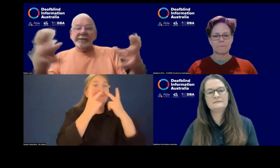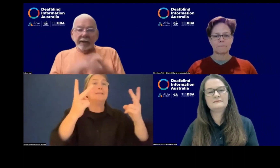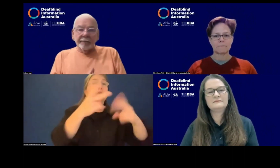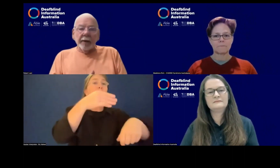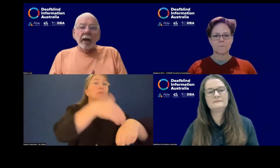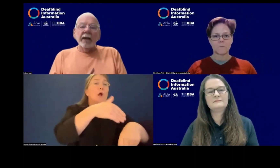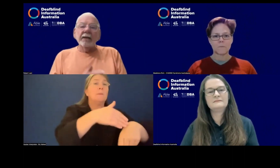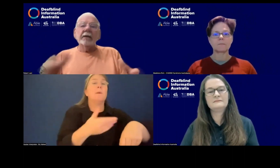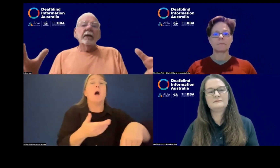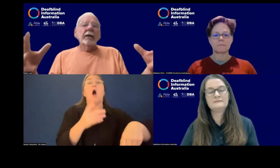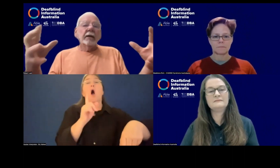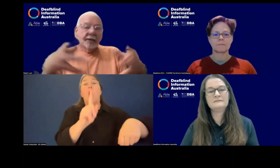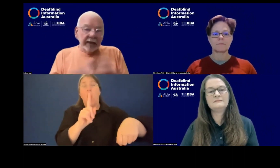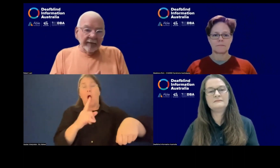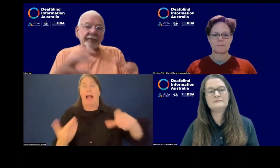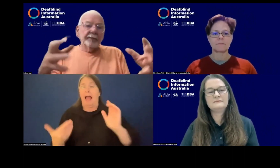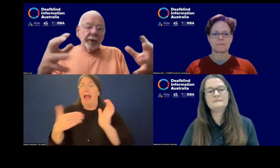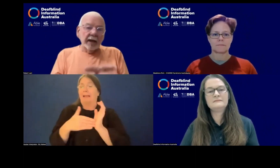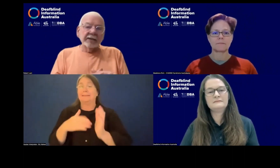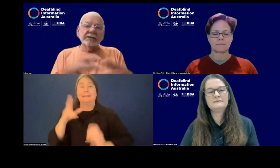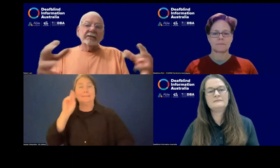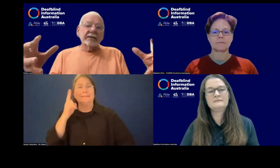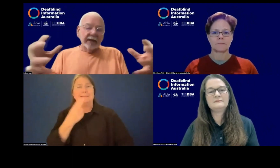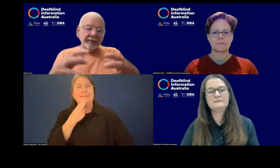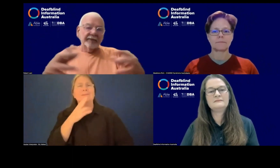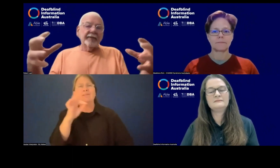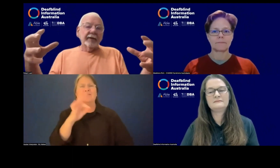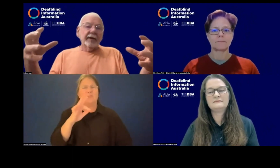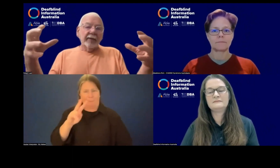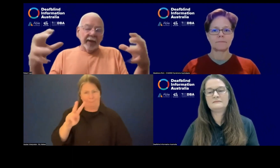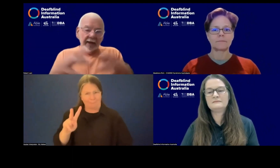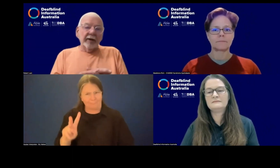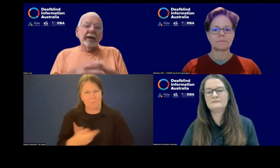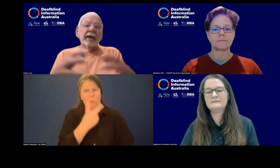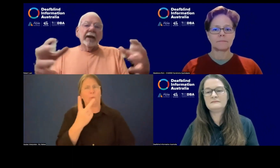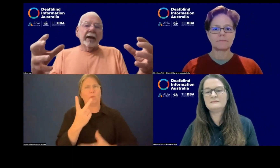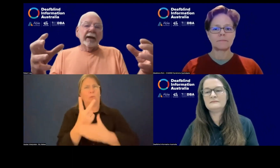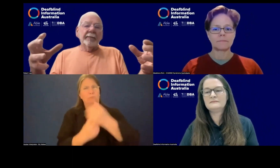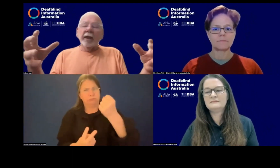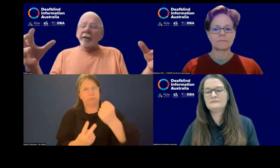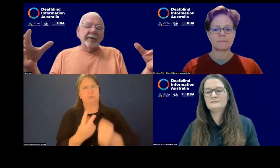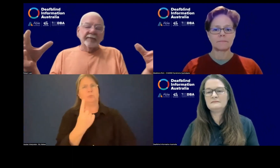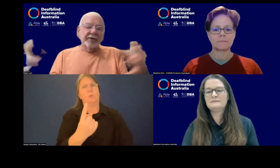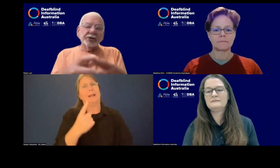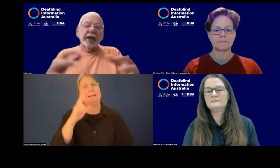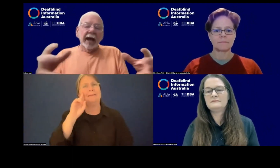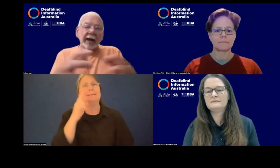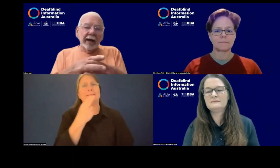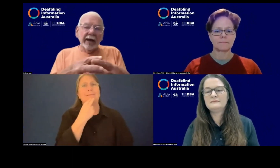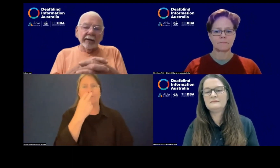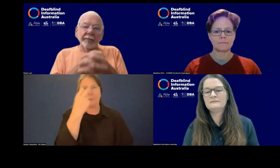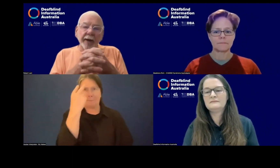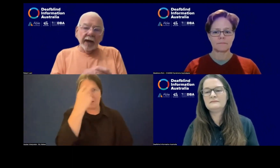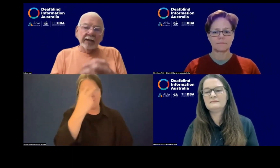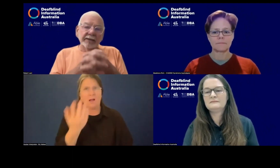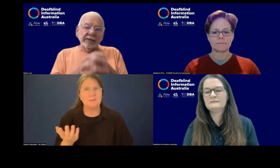It's the combined deafblindness - the deaf and the vision are a combined